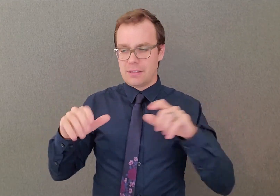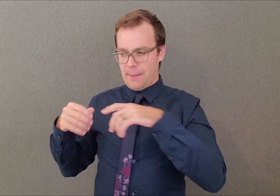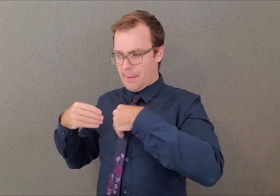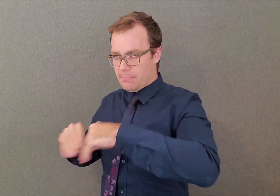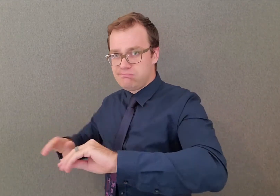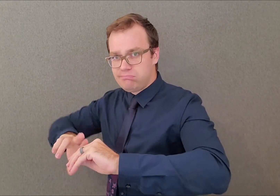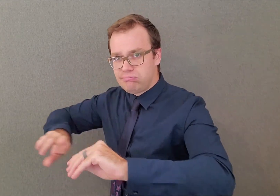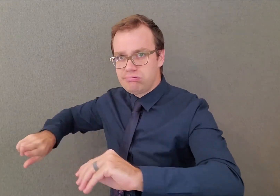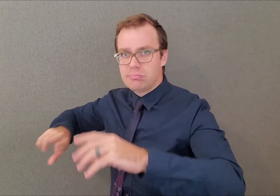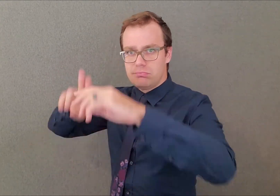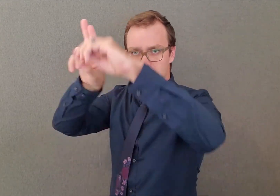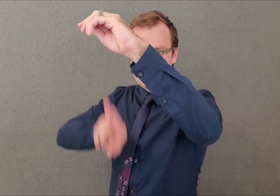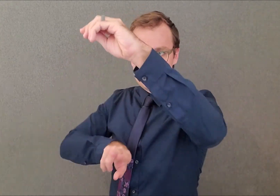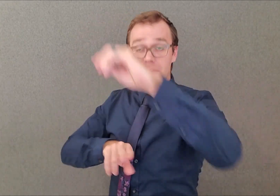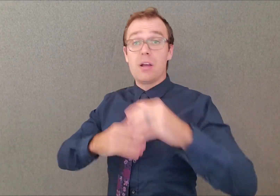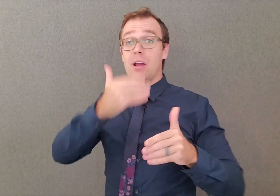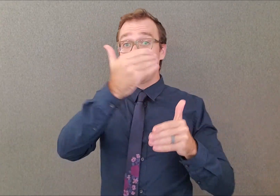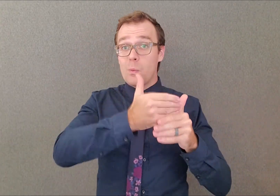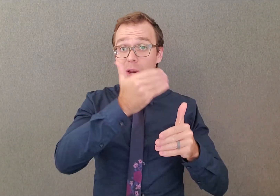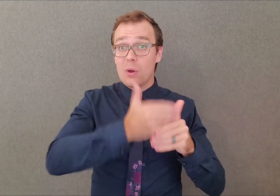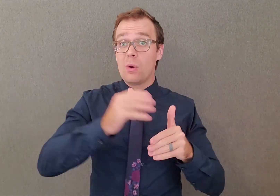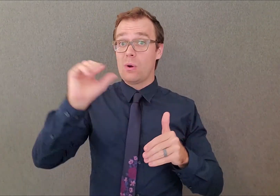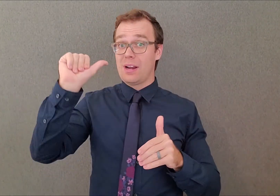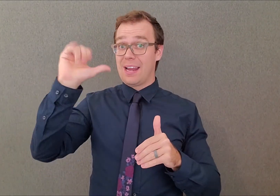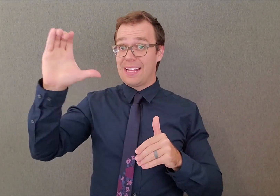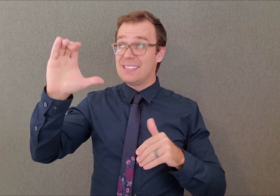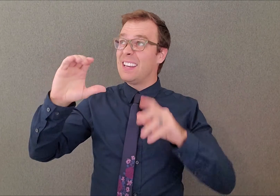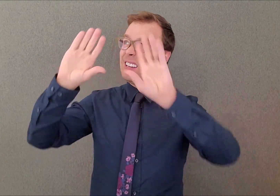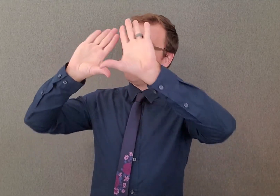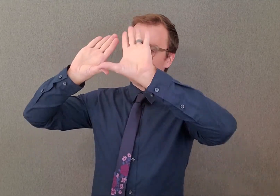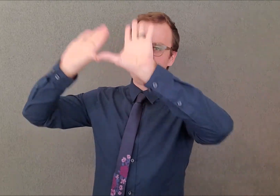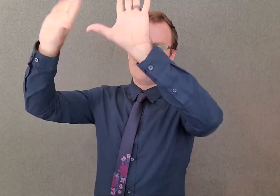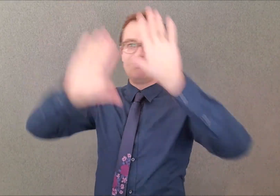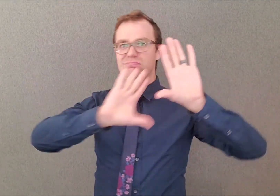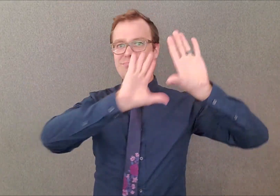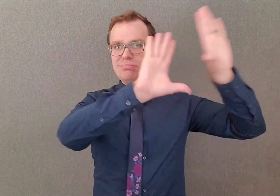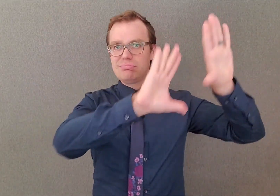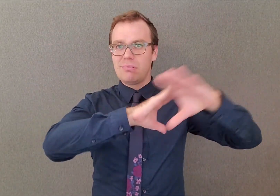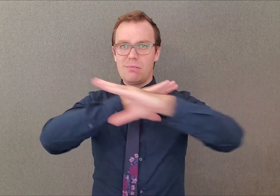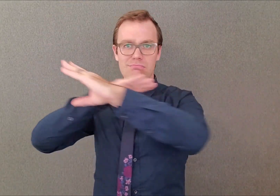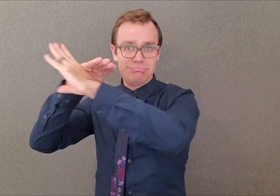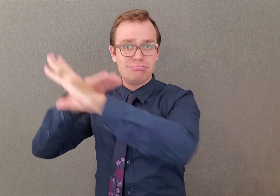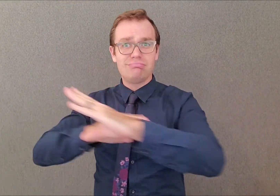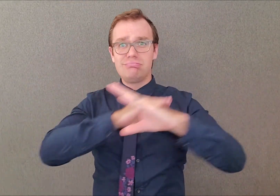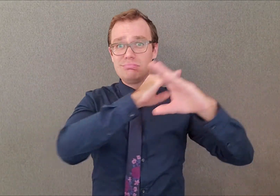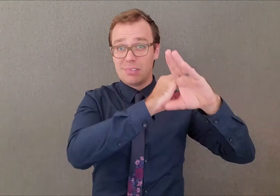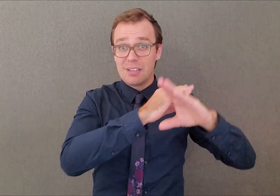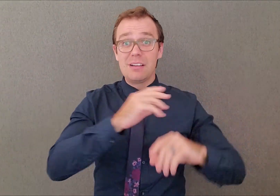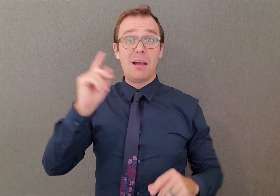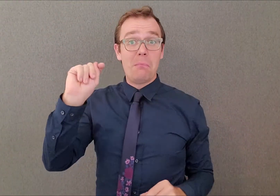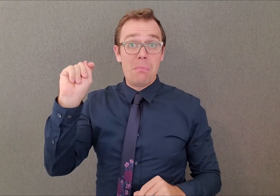Seal gaps around window and air conditioning units, bathroom and kitchen exhaust fans,